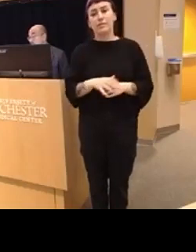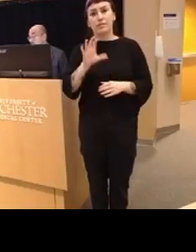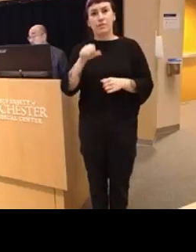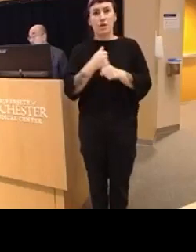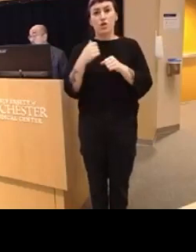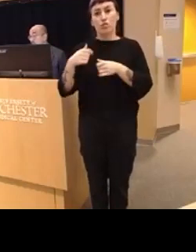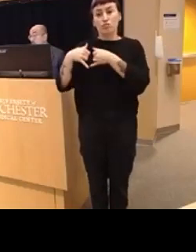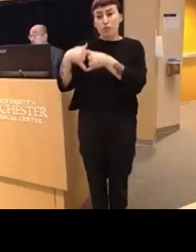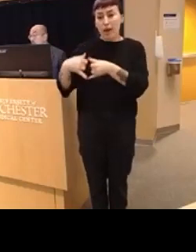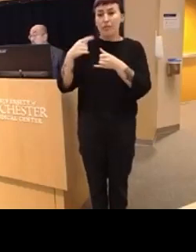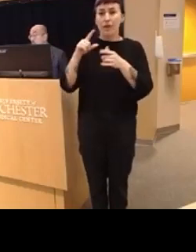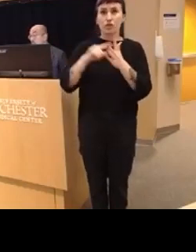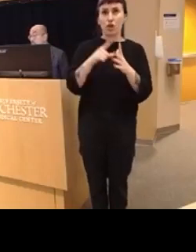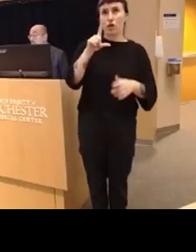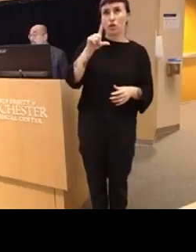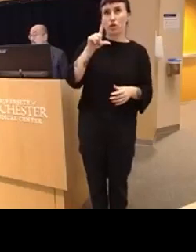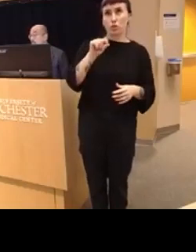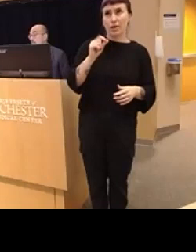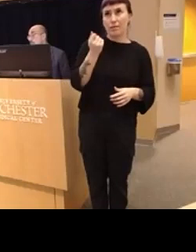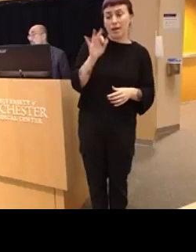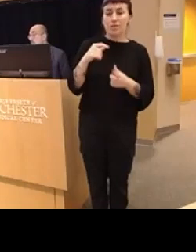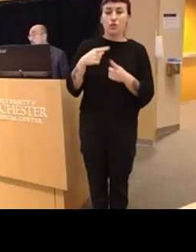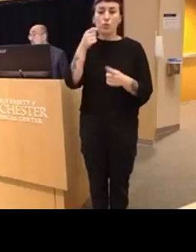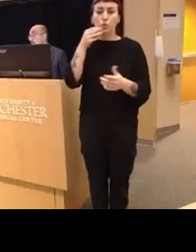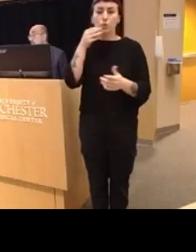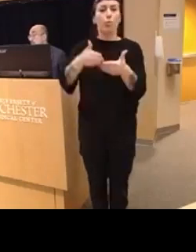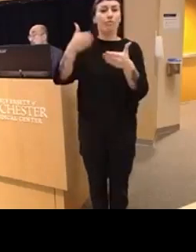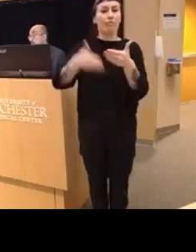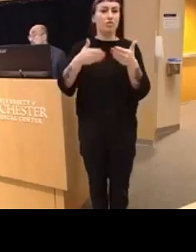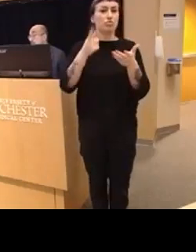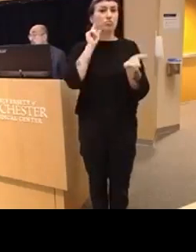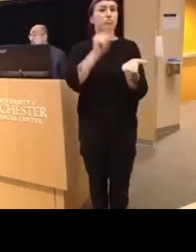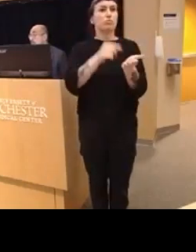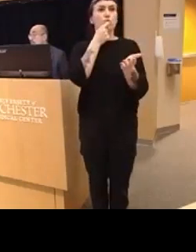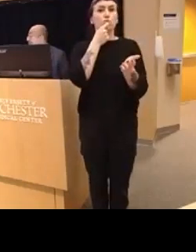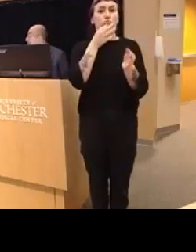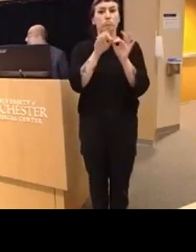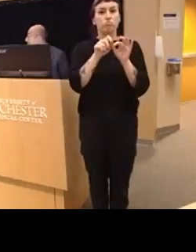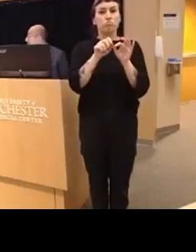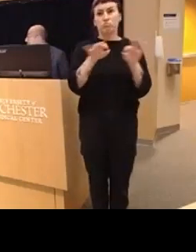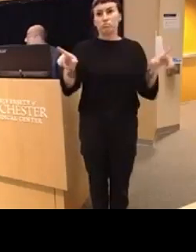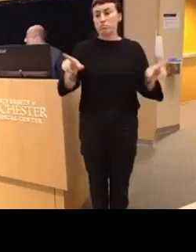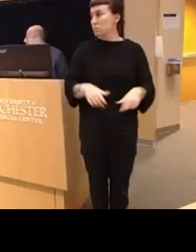2019 and now they're finishing up you know so it should be some good stuff coming out there is a